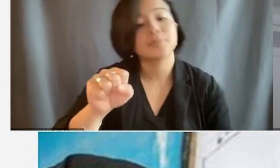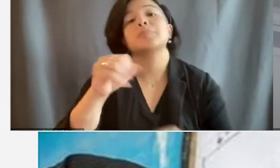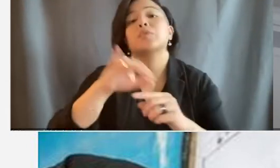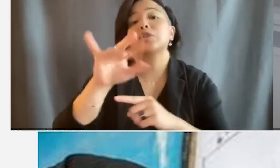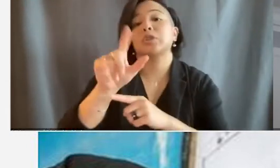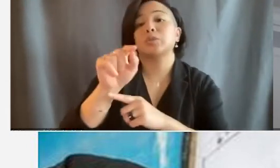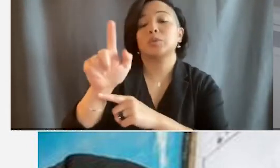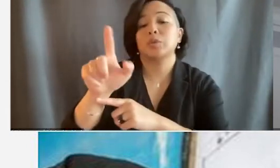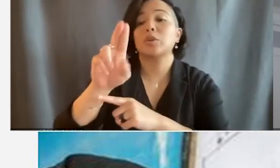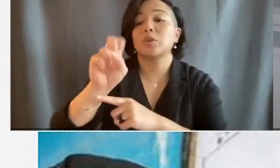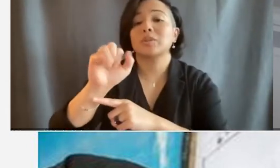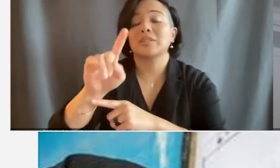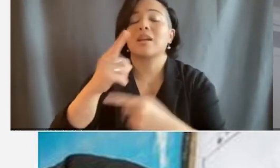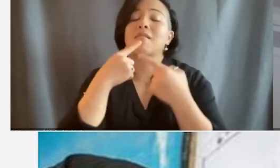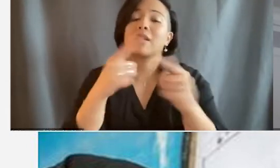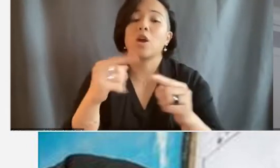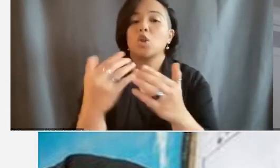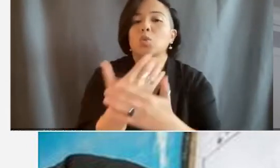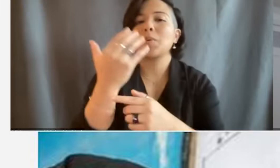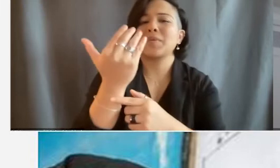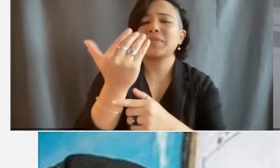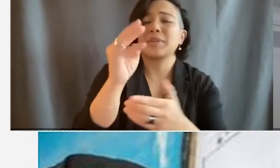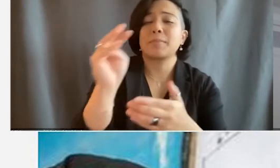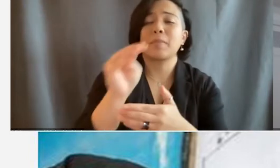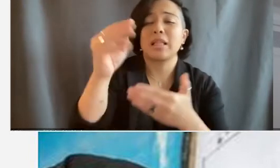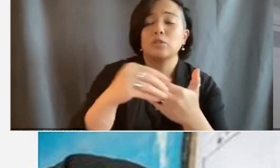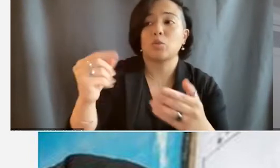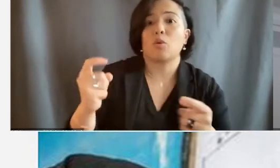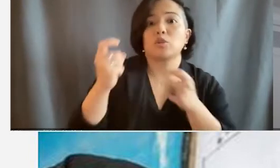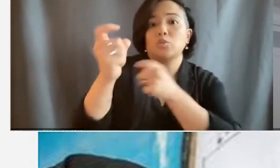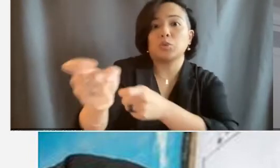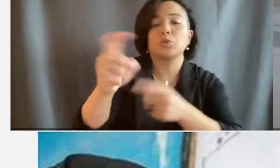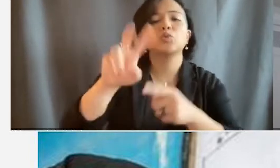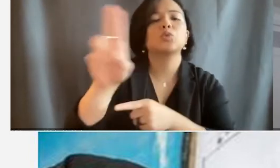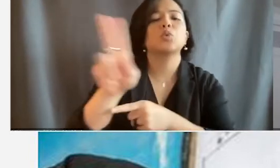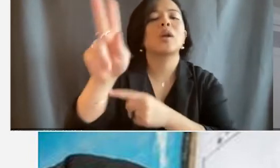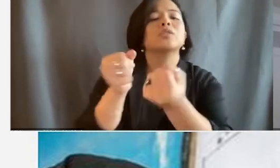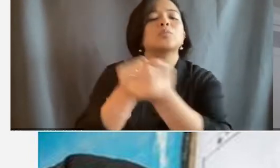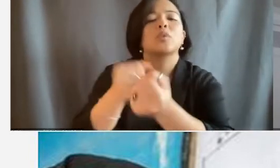USAID announced a new 15-million-dollar contribution to the UK supported AGES program.